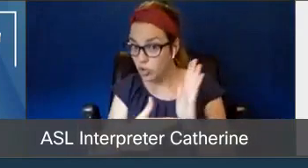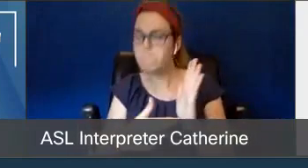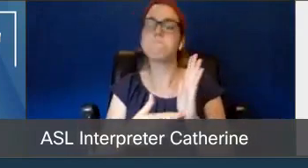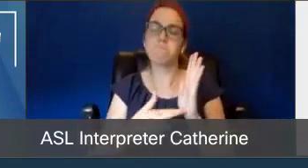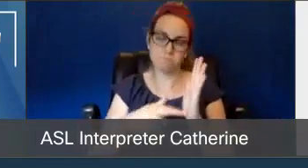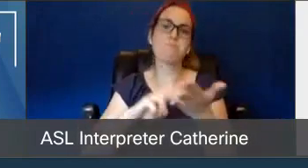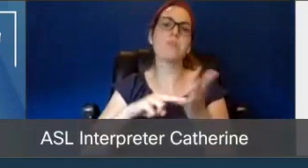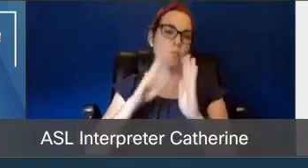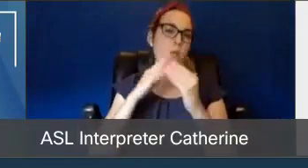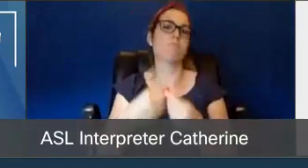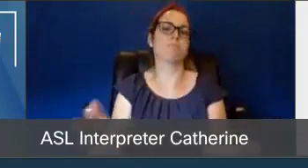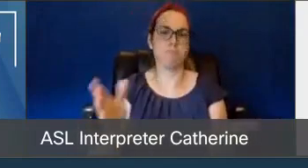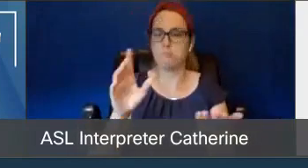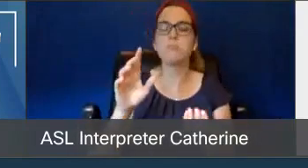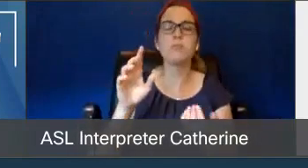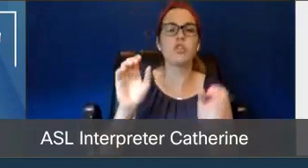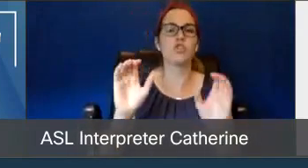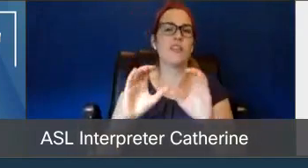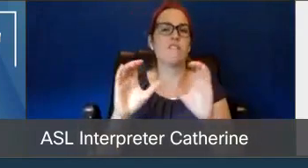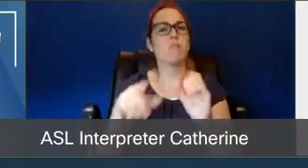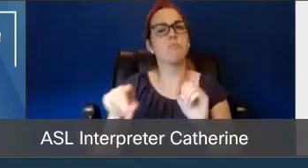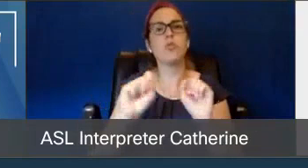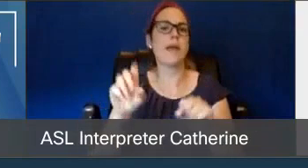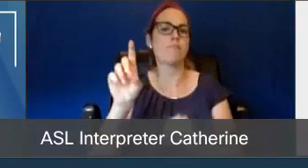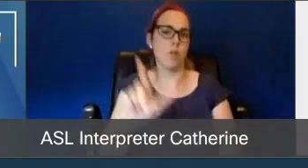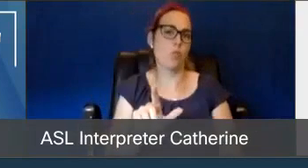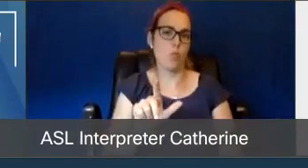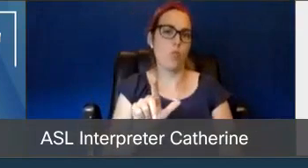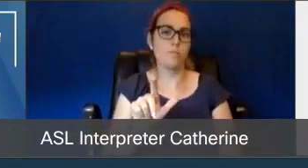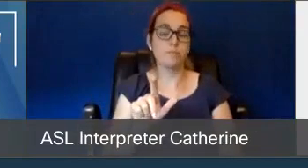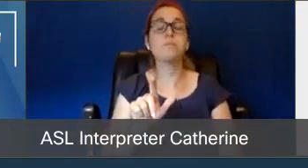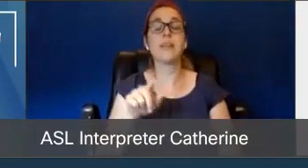when the webinar recording is posted to SAMHSA's YouTube channel.